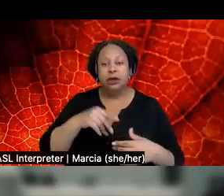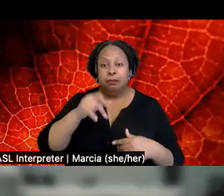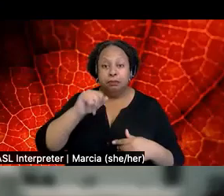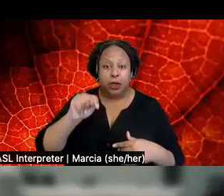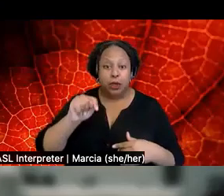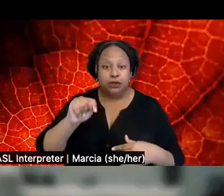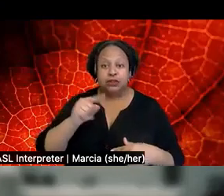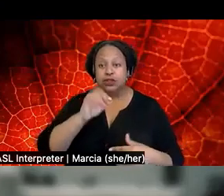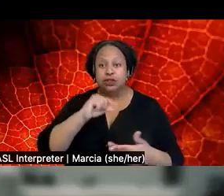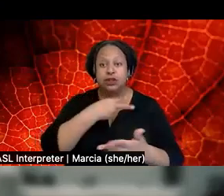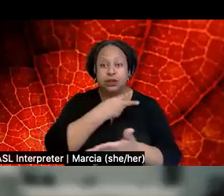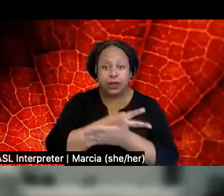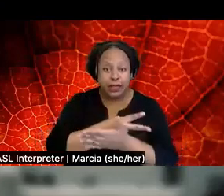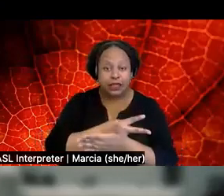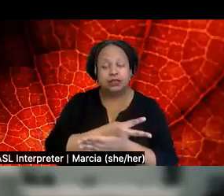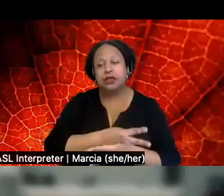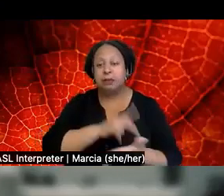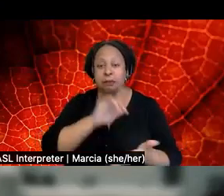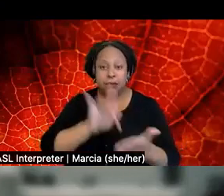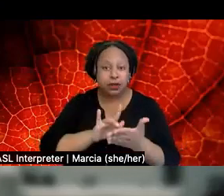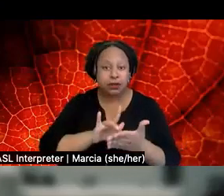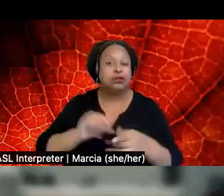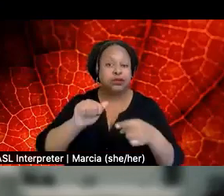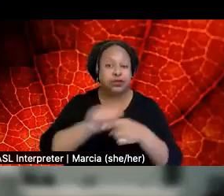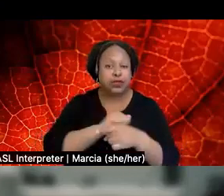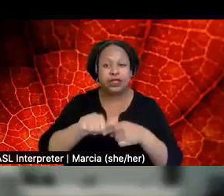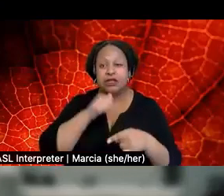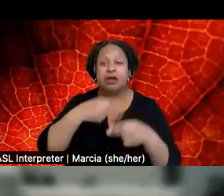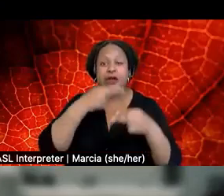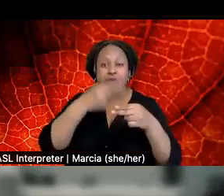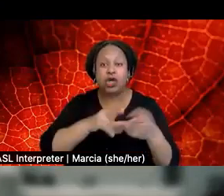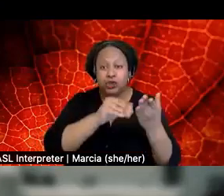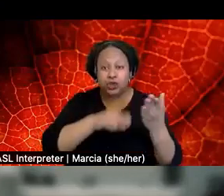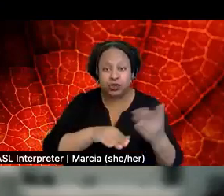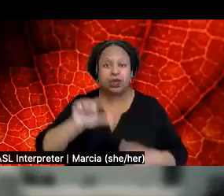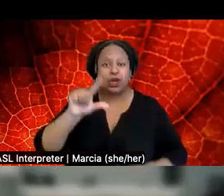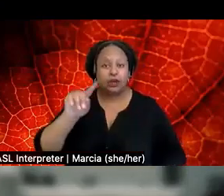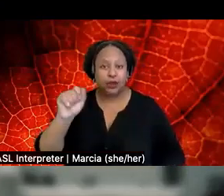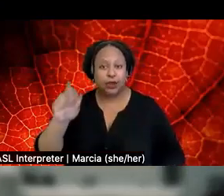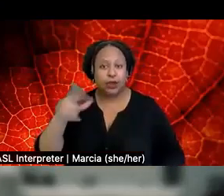They're learners, but we have worked with undergrad and postgrad students learners